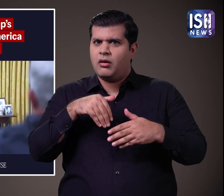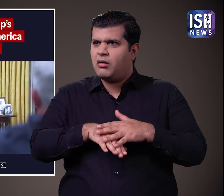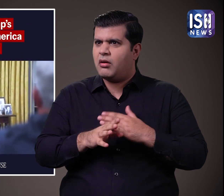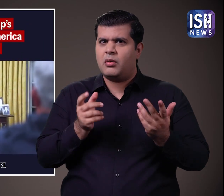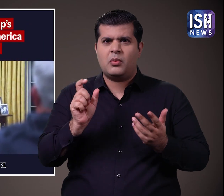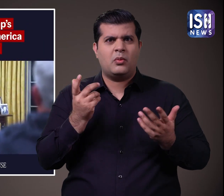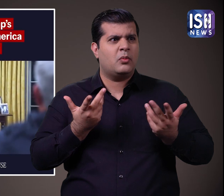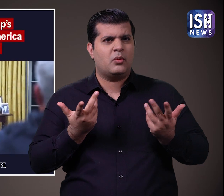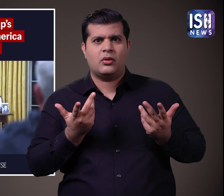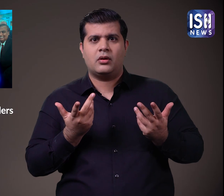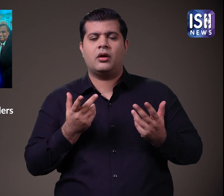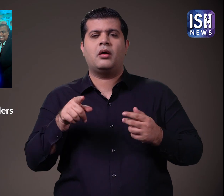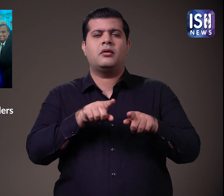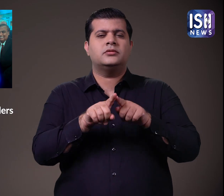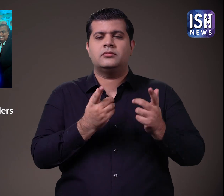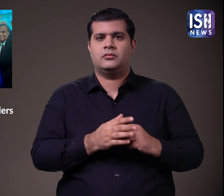These orders were about various issues such as: